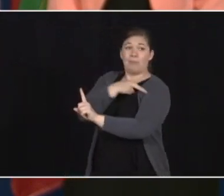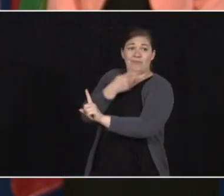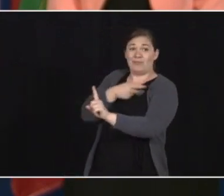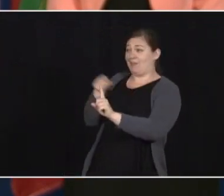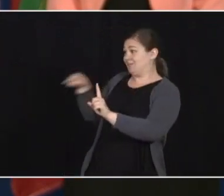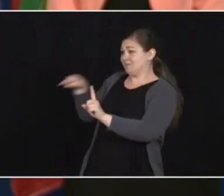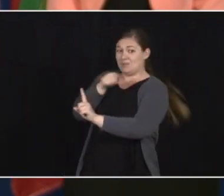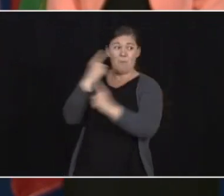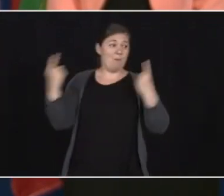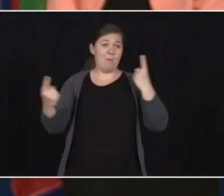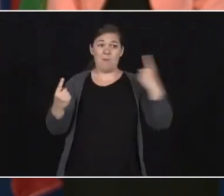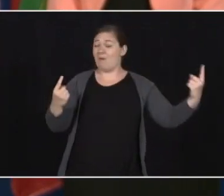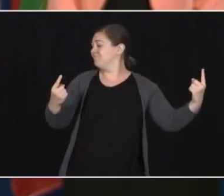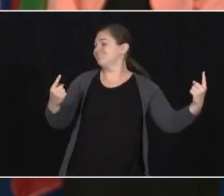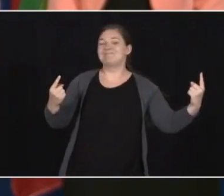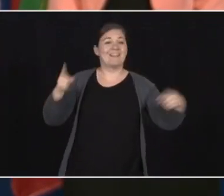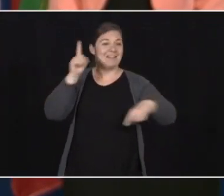As Canadians we need to protect these residents.